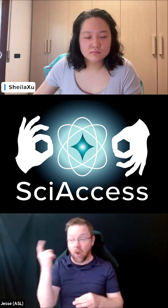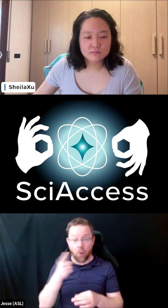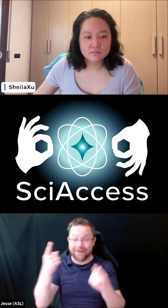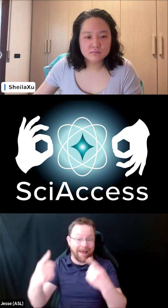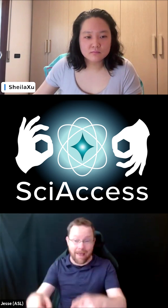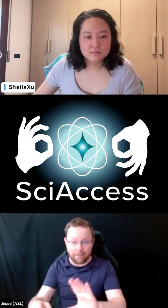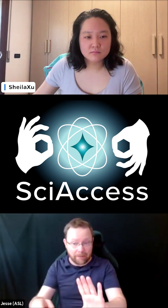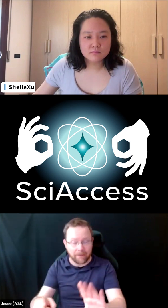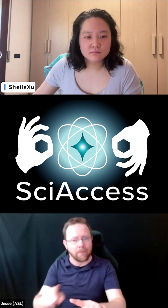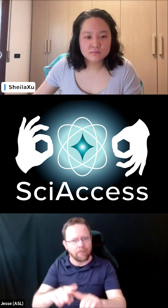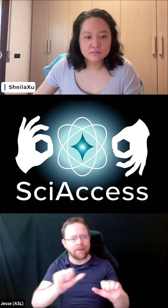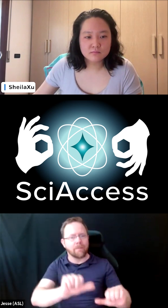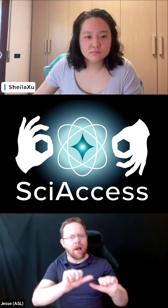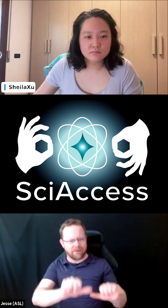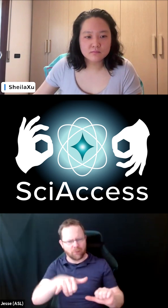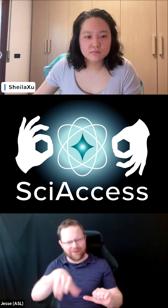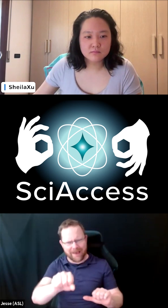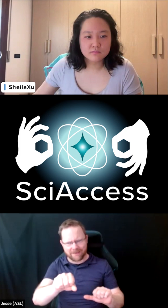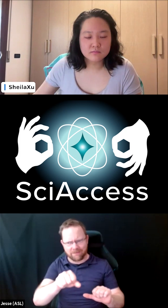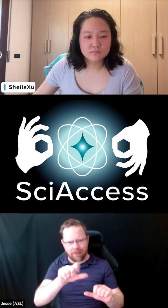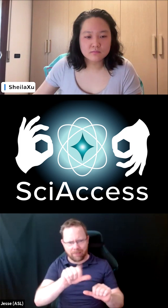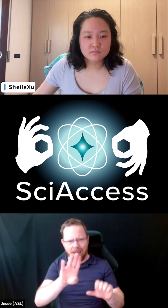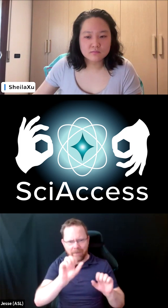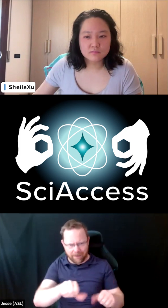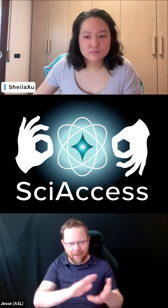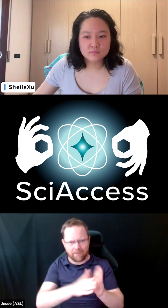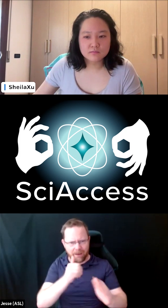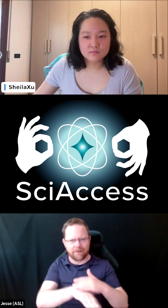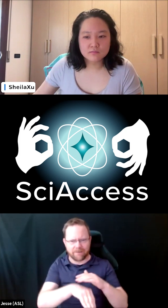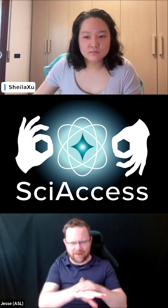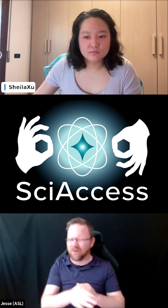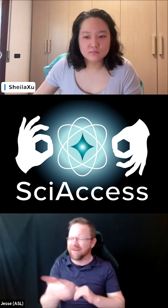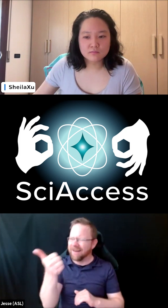make any science labs accessible we just need to work on it.